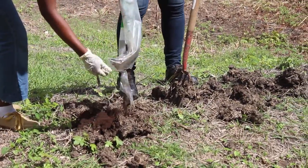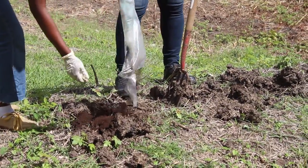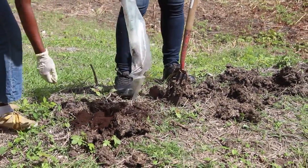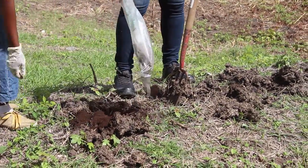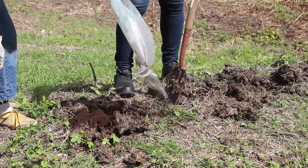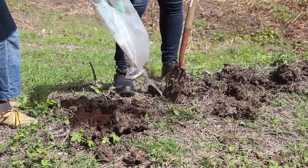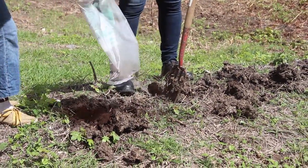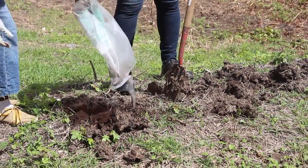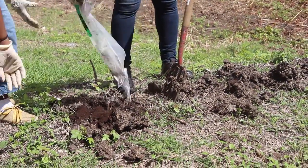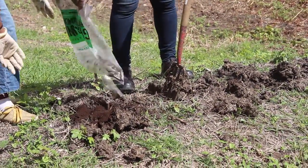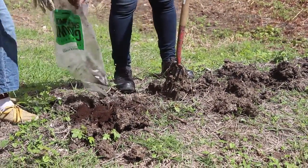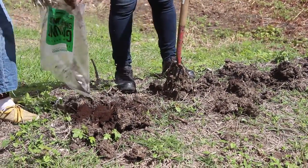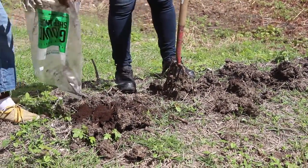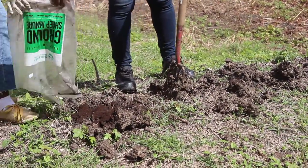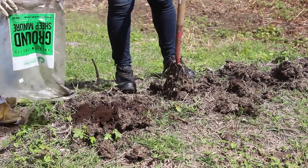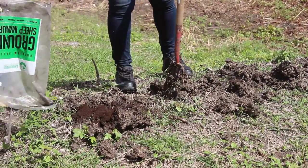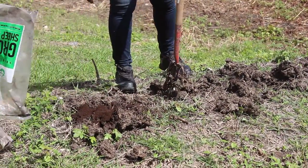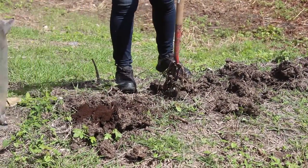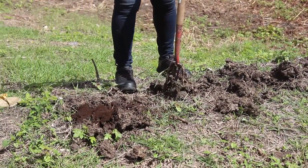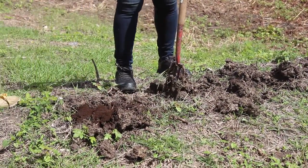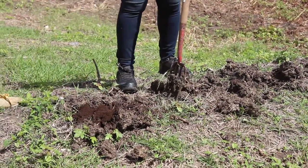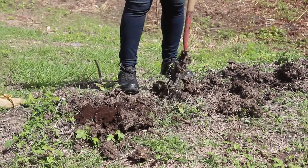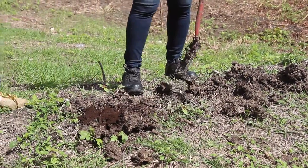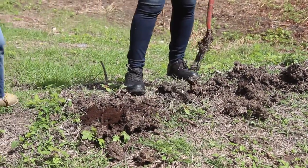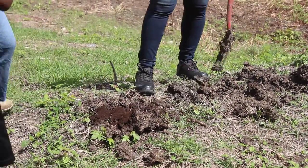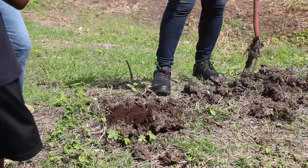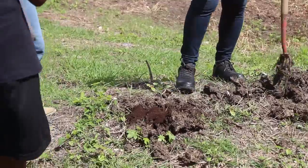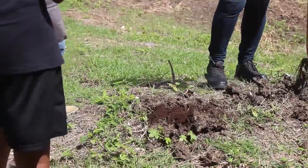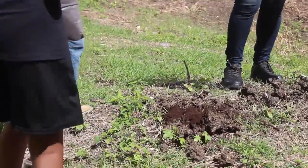another one